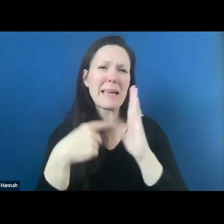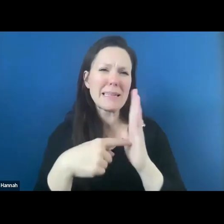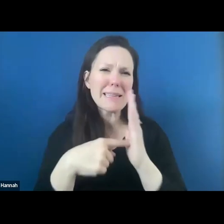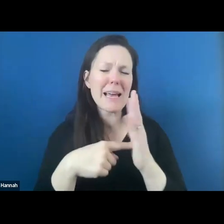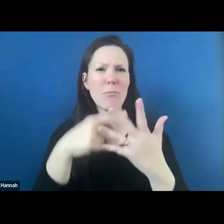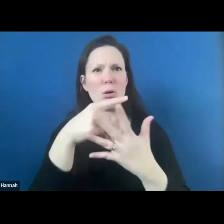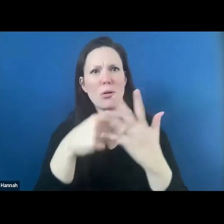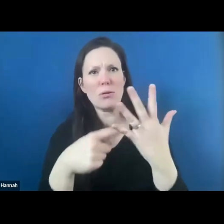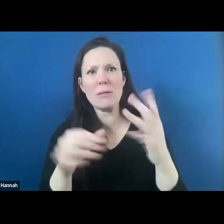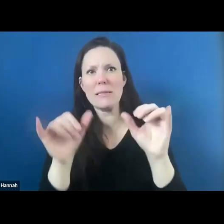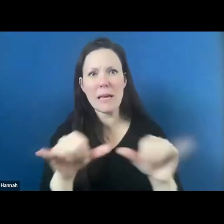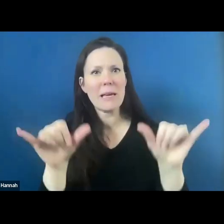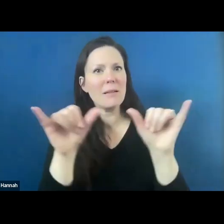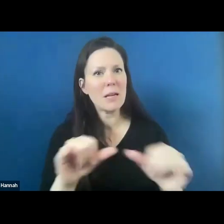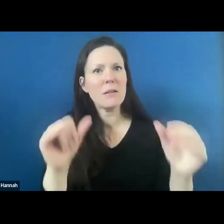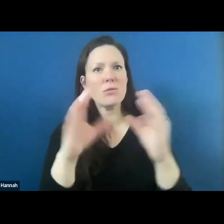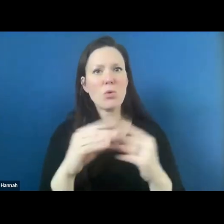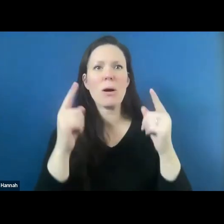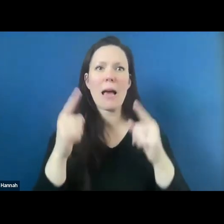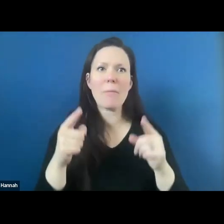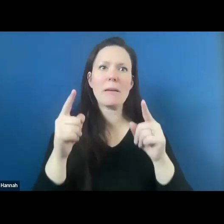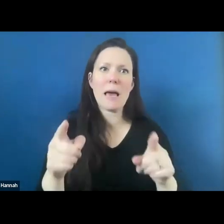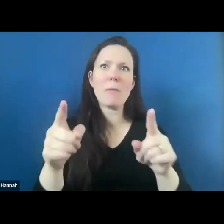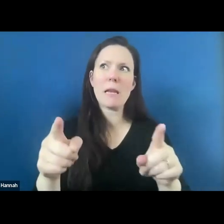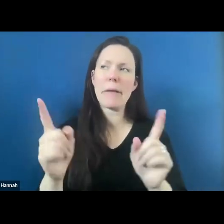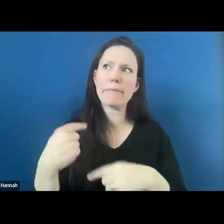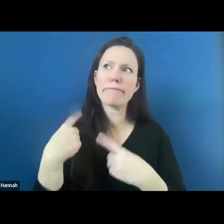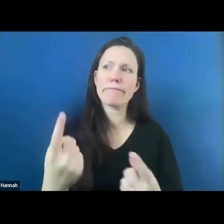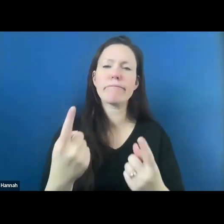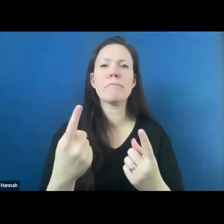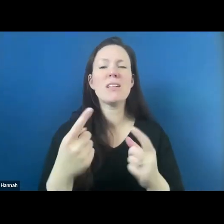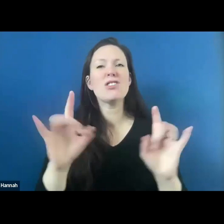is that, you know, this connection between violence against indigenous bodies